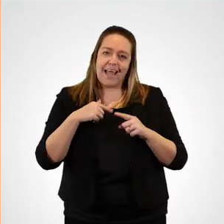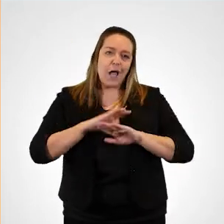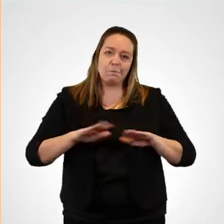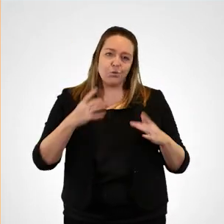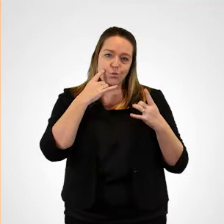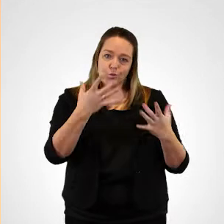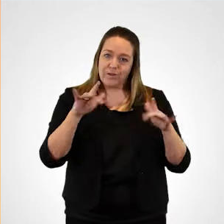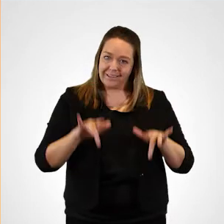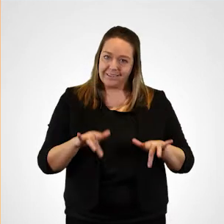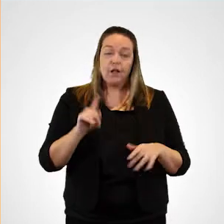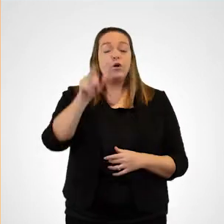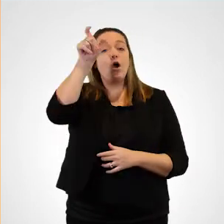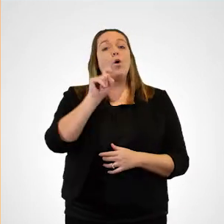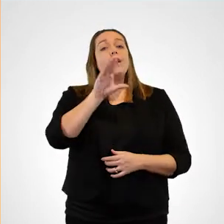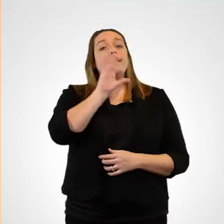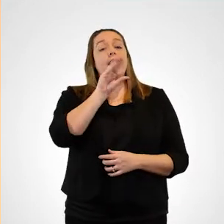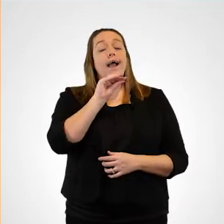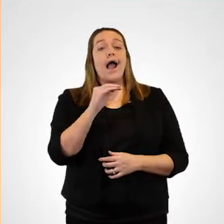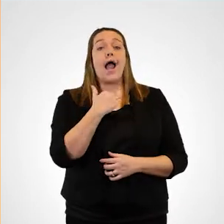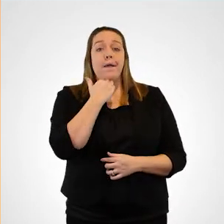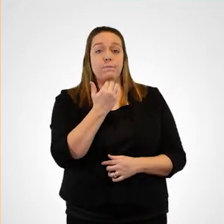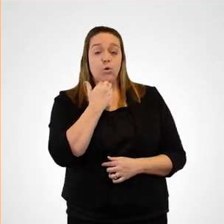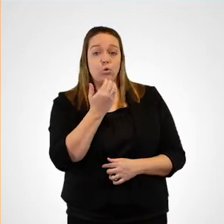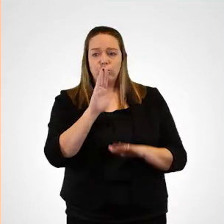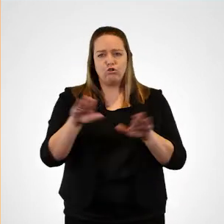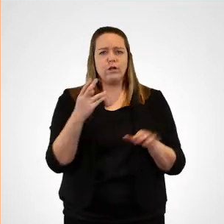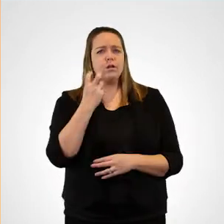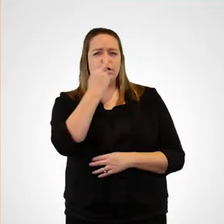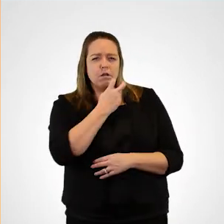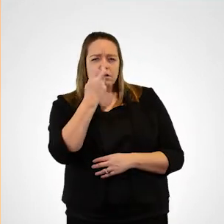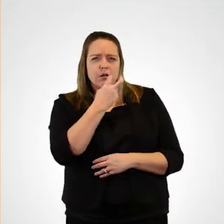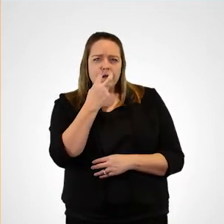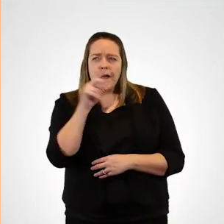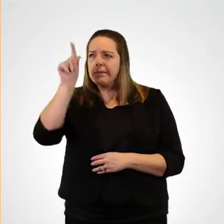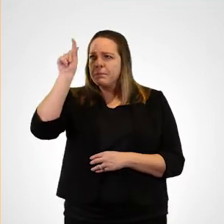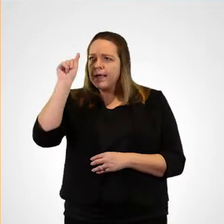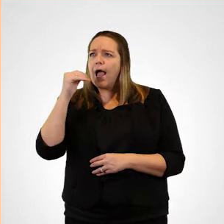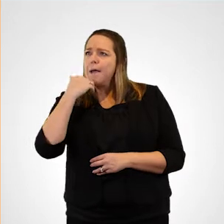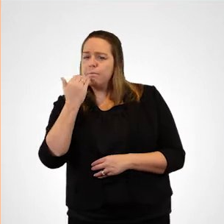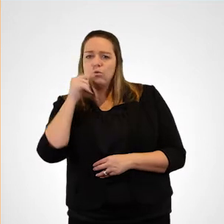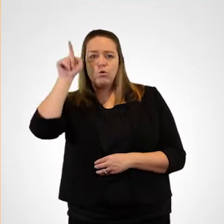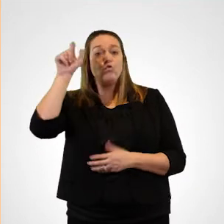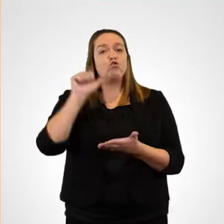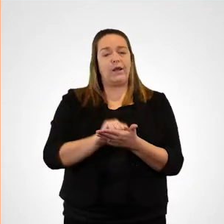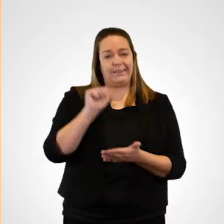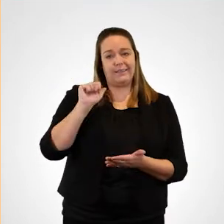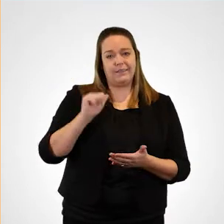but the person would be saying "apple". Then there are four pictures and the child has to choose the apple and if they choose apple, then they're correct.